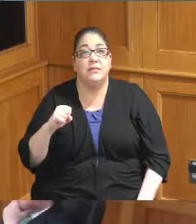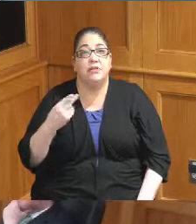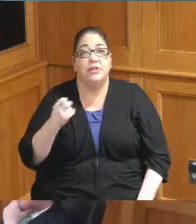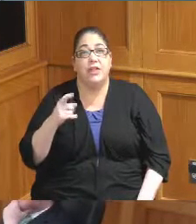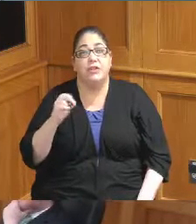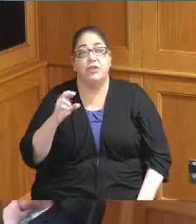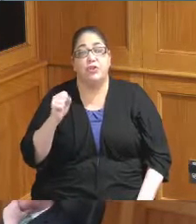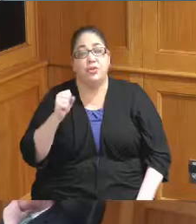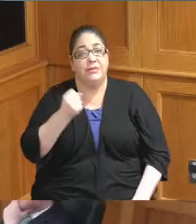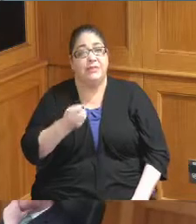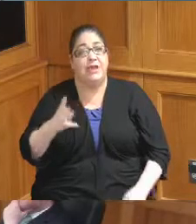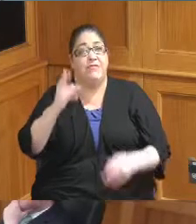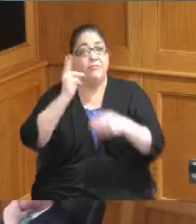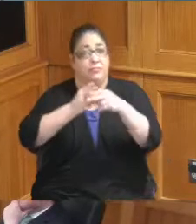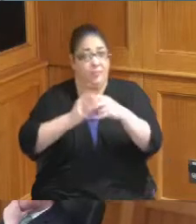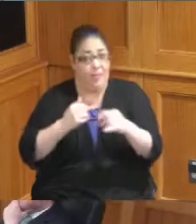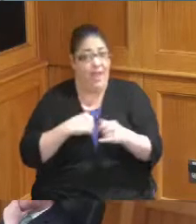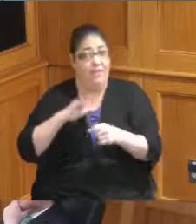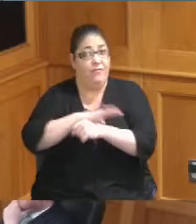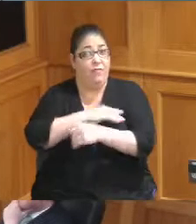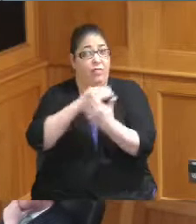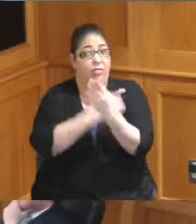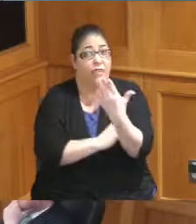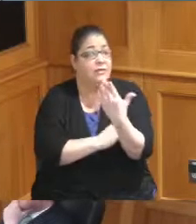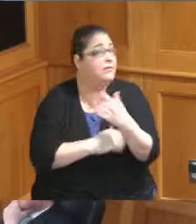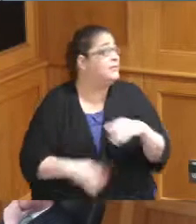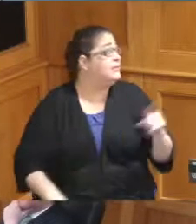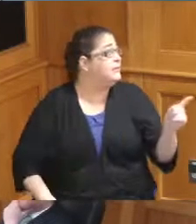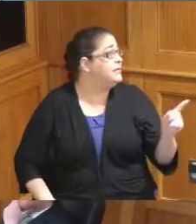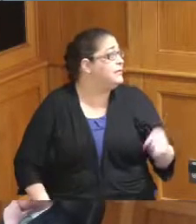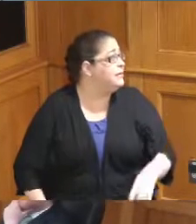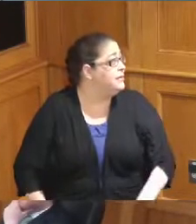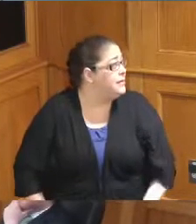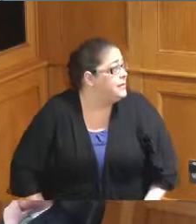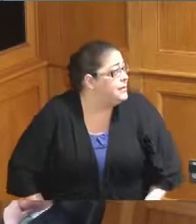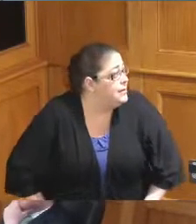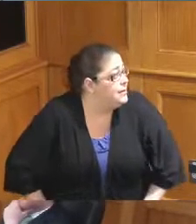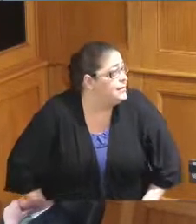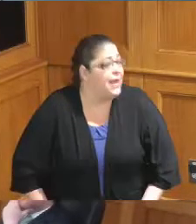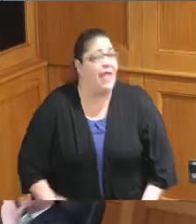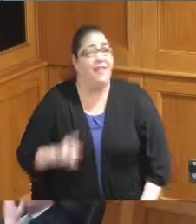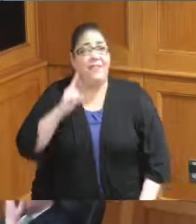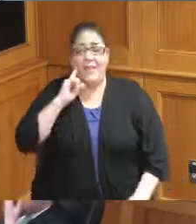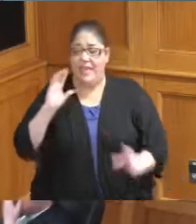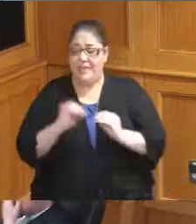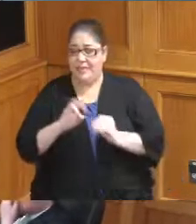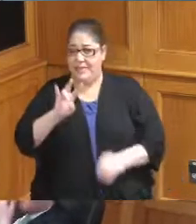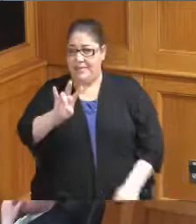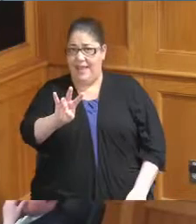you want to list the do you have the entire list with you Kevin what are their seven partners yes